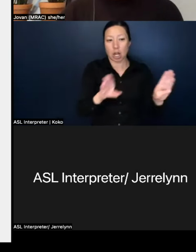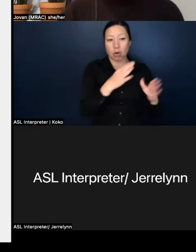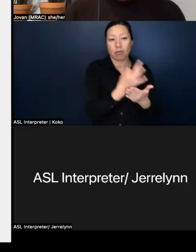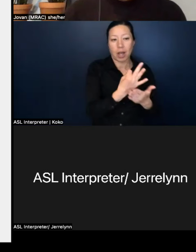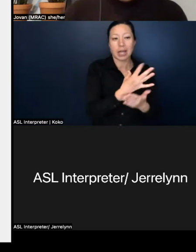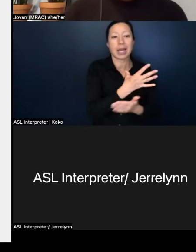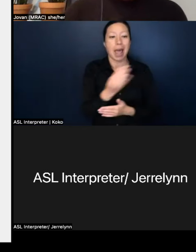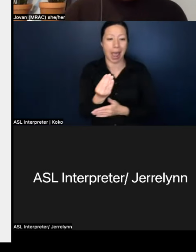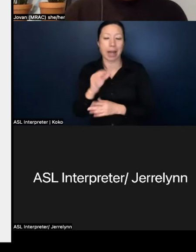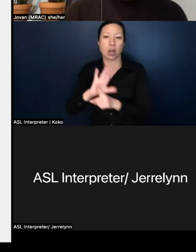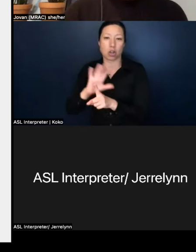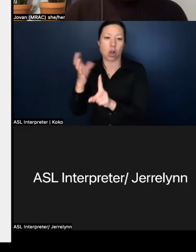from the McKnight Foundation.